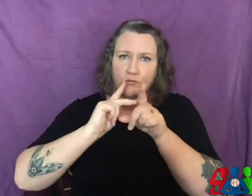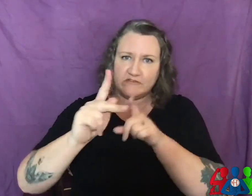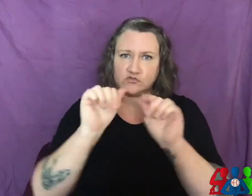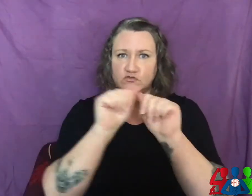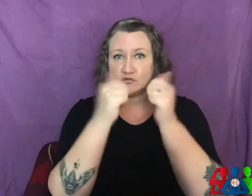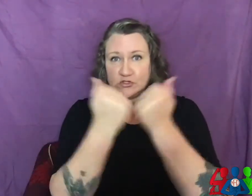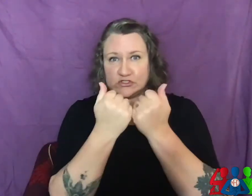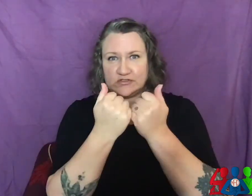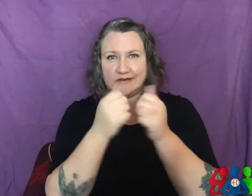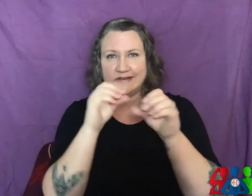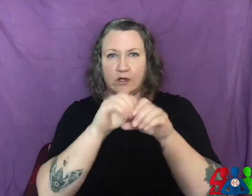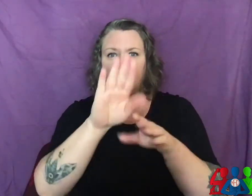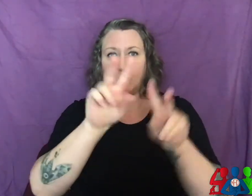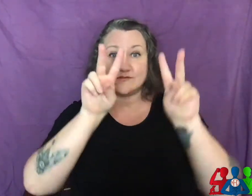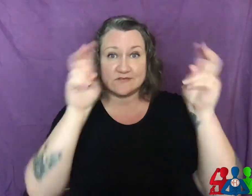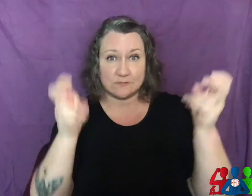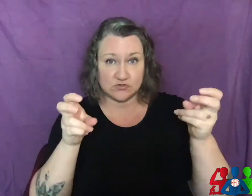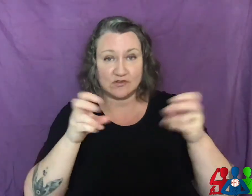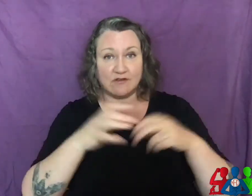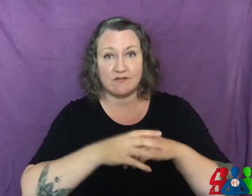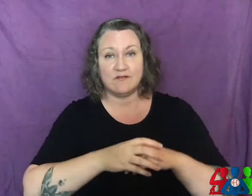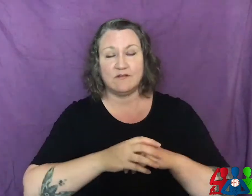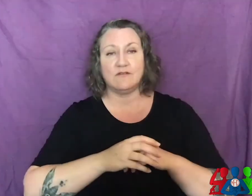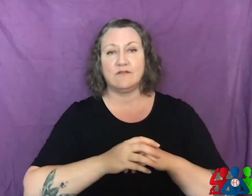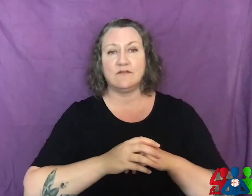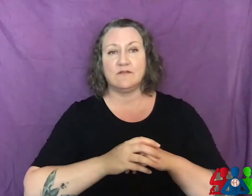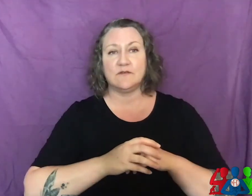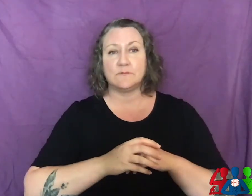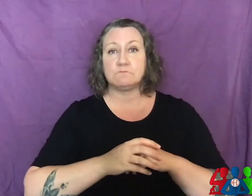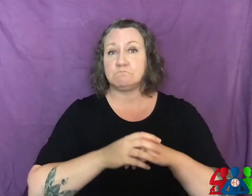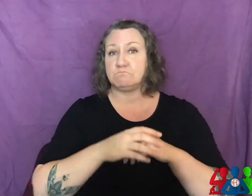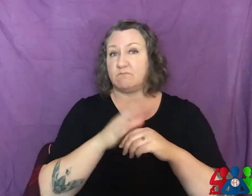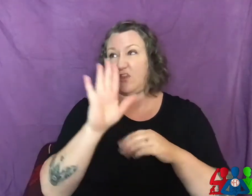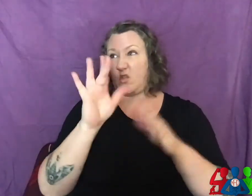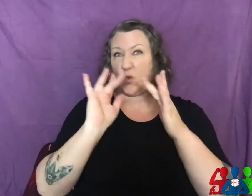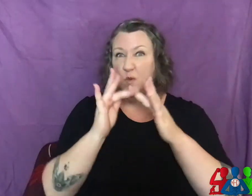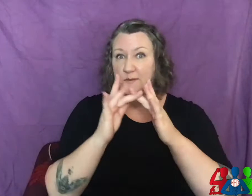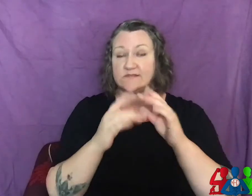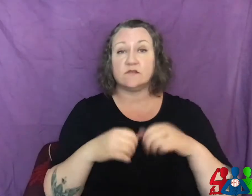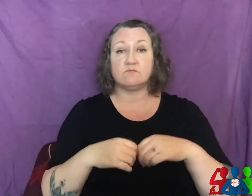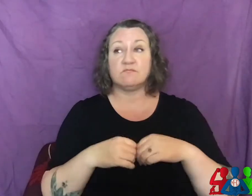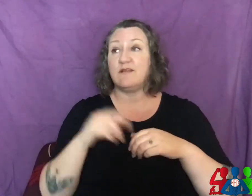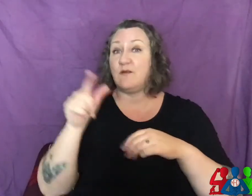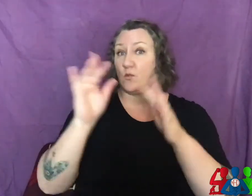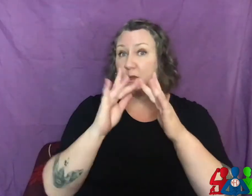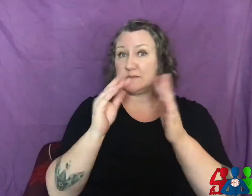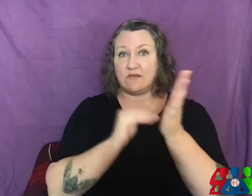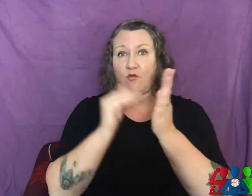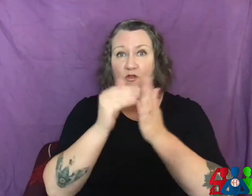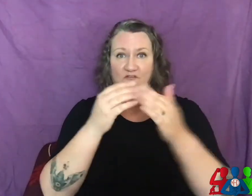Lastly, check with your professional association to see what resources they may have.